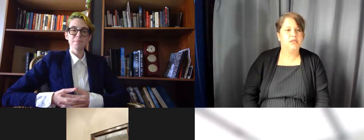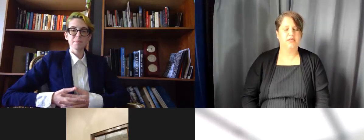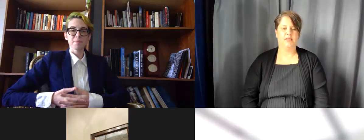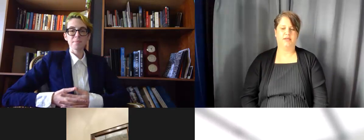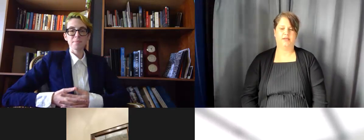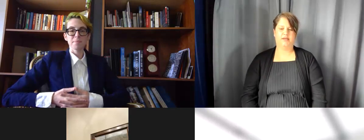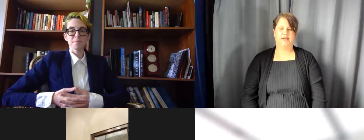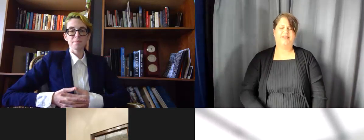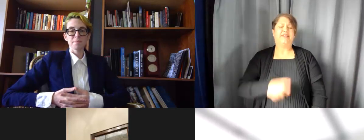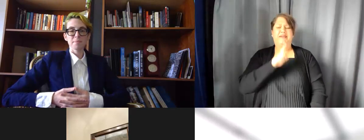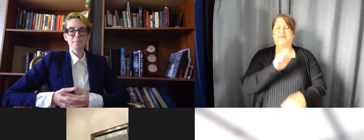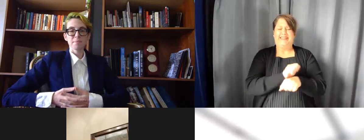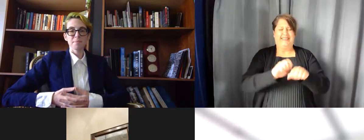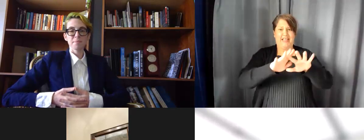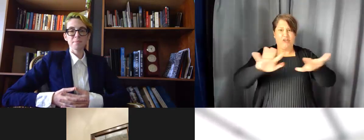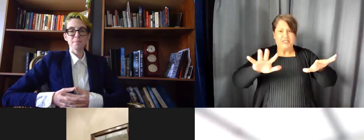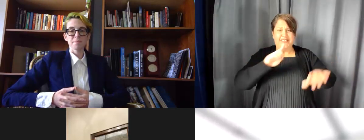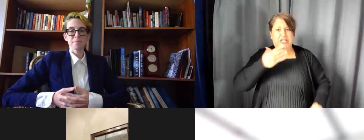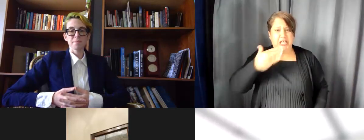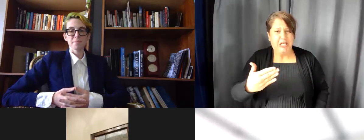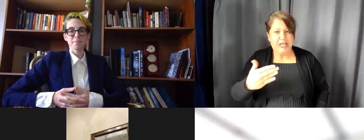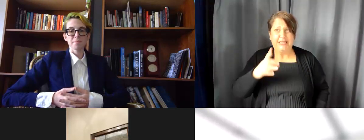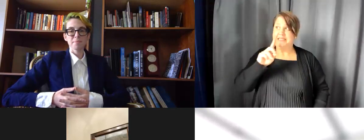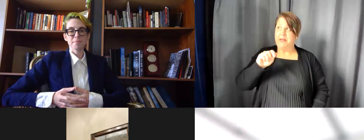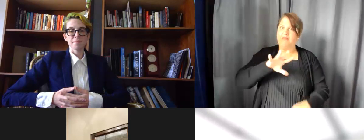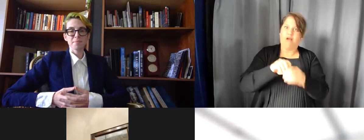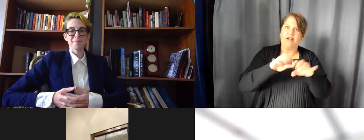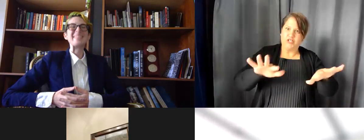Jordan Radford: diversity is good. The Jordan Radford: yeah